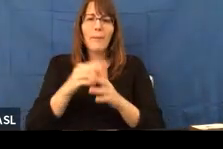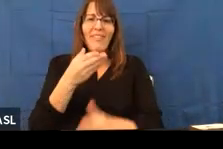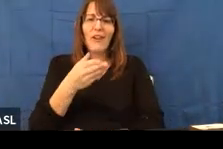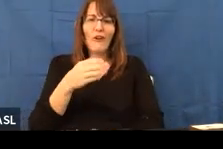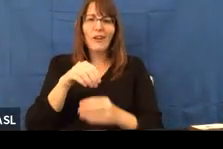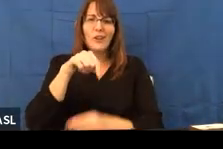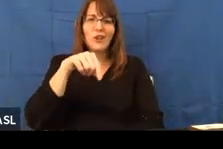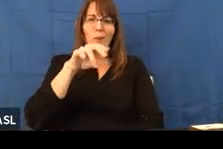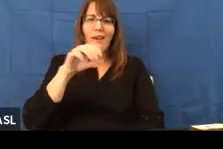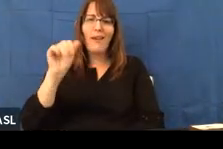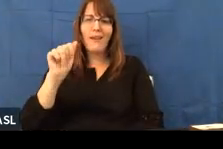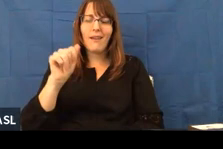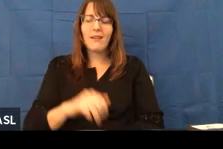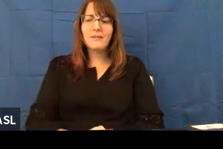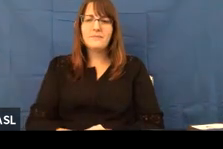Allison Frenzel : As I'm answering these live, you probably won't see that